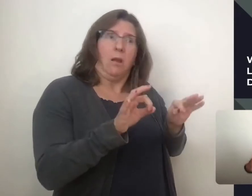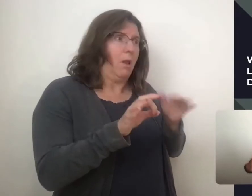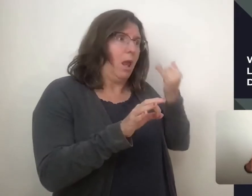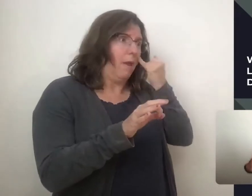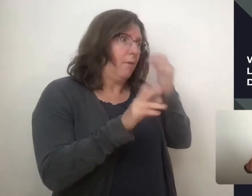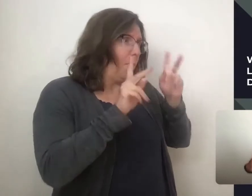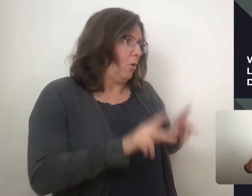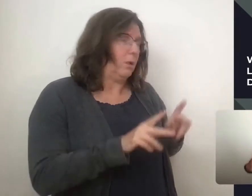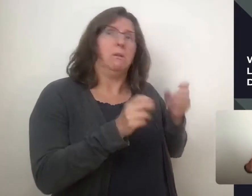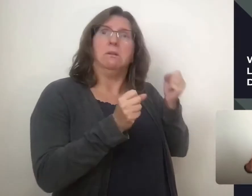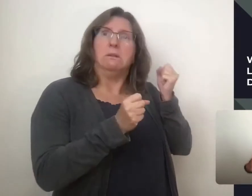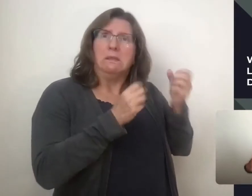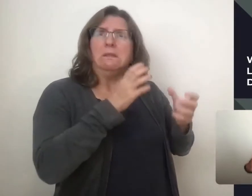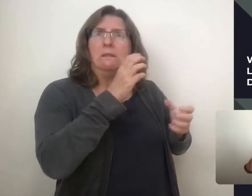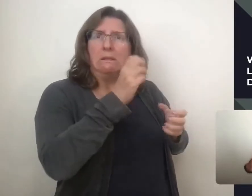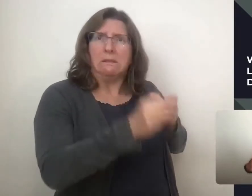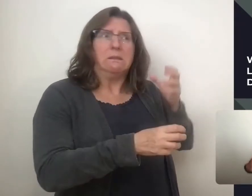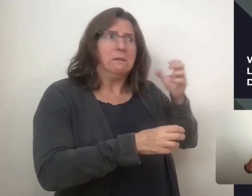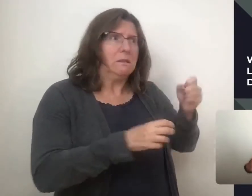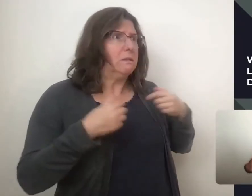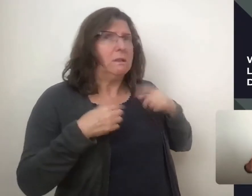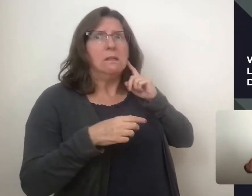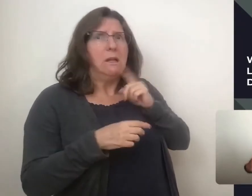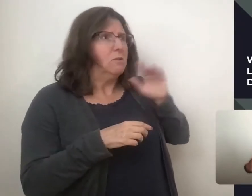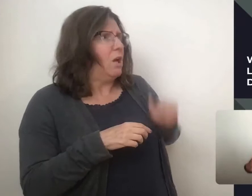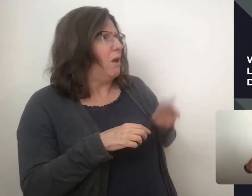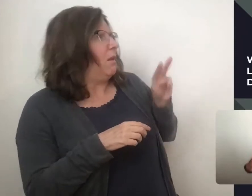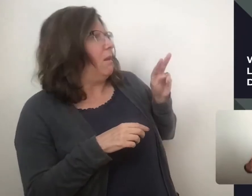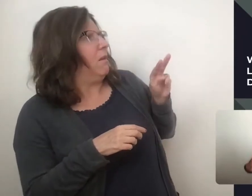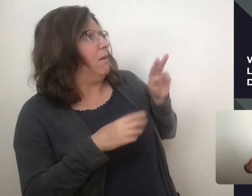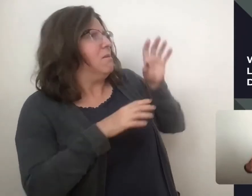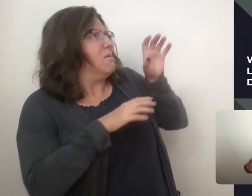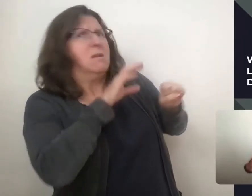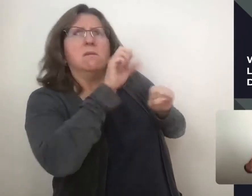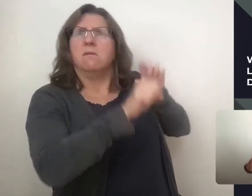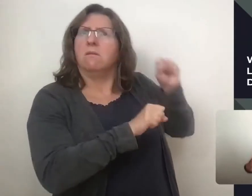The same is true for sign language exposure - - if the language model is dysfluent in sign language